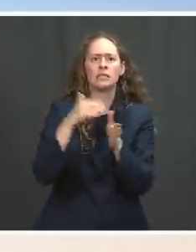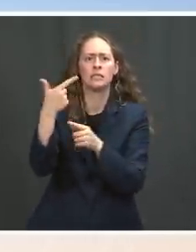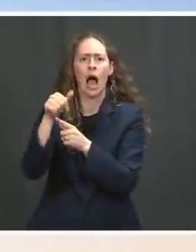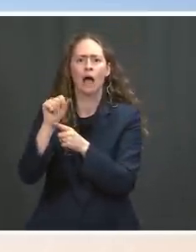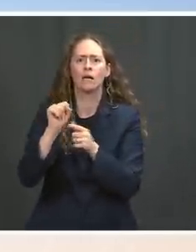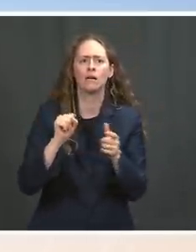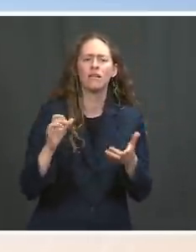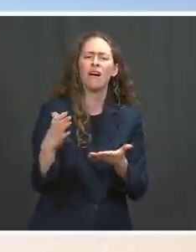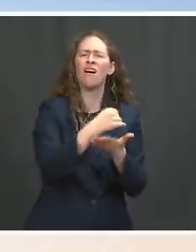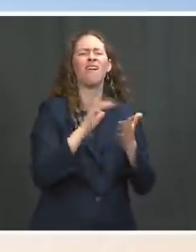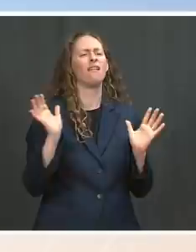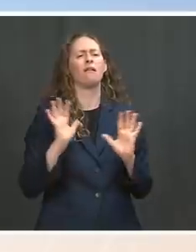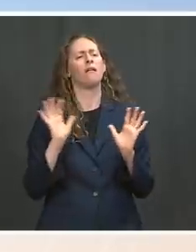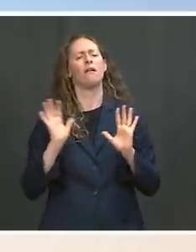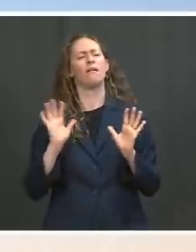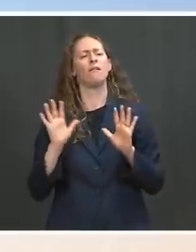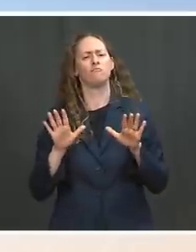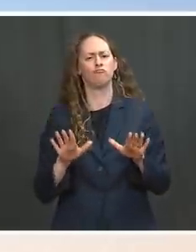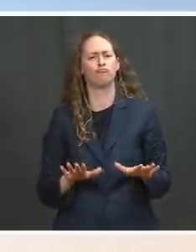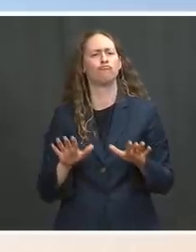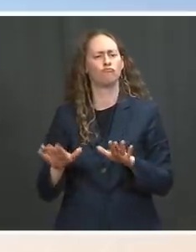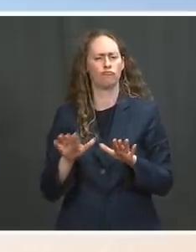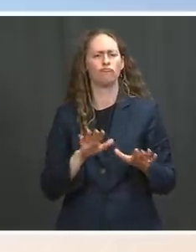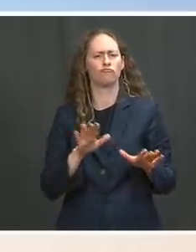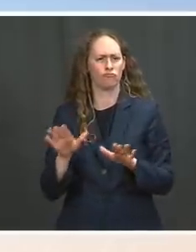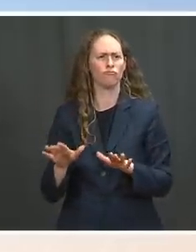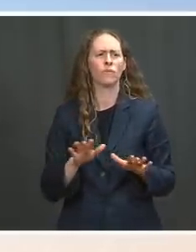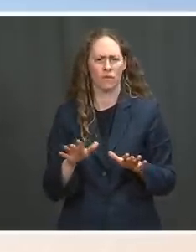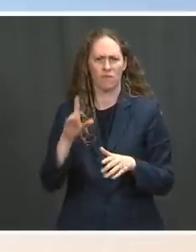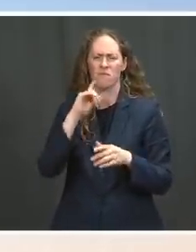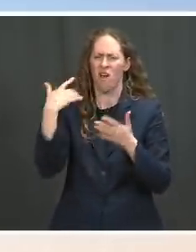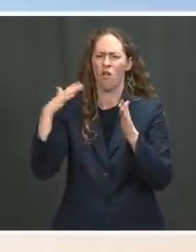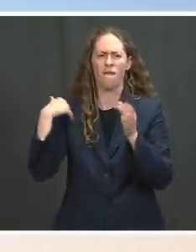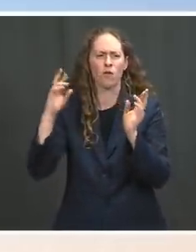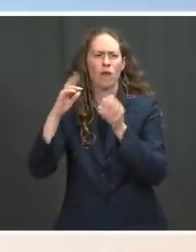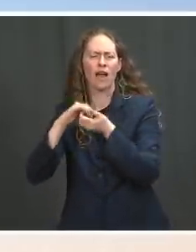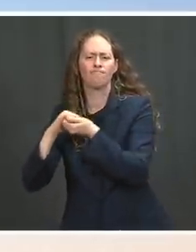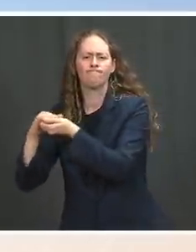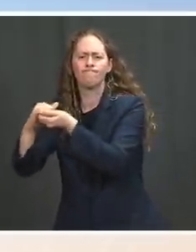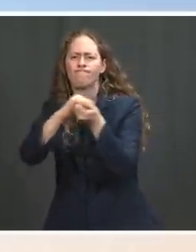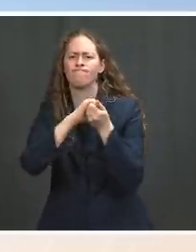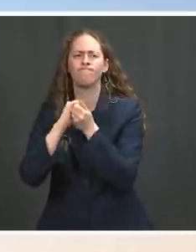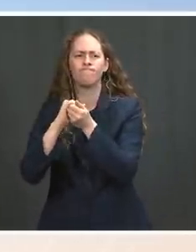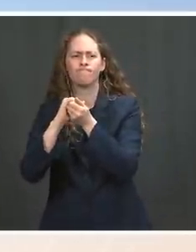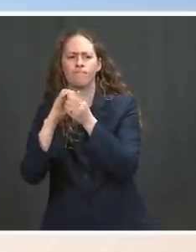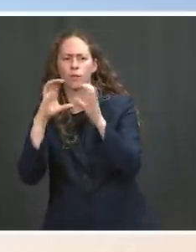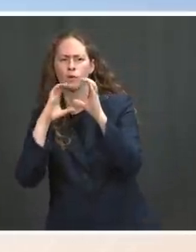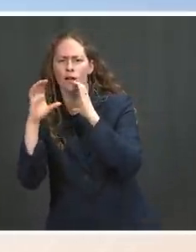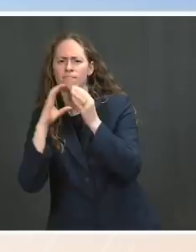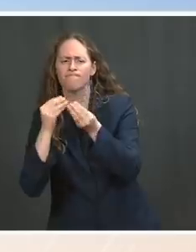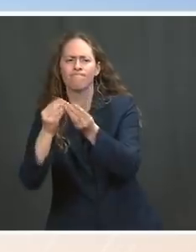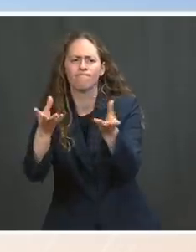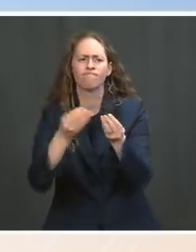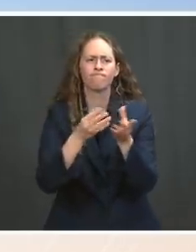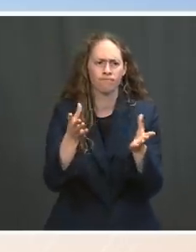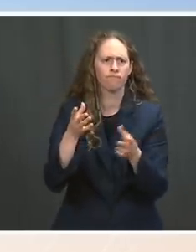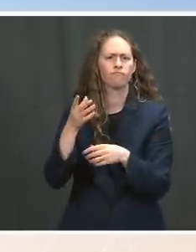We have some really good coordinated efforts at the federal, state, and local levels, and we're working very hard to alleviate these circumstances.